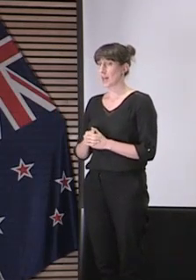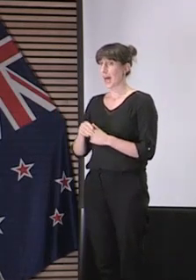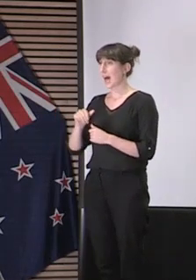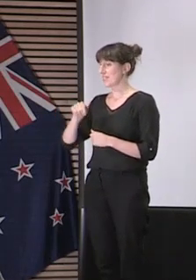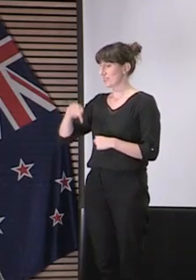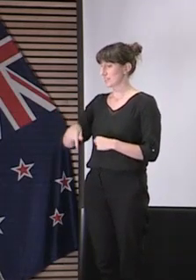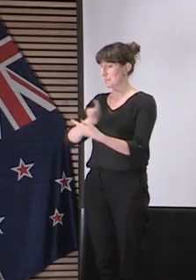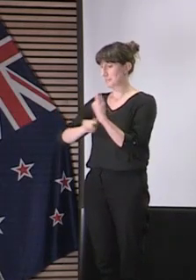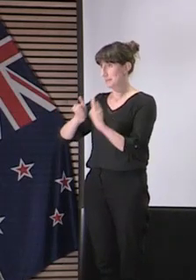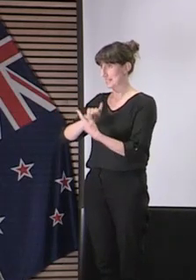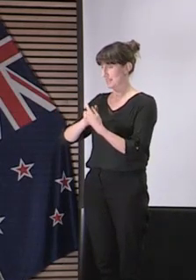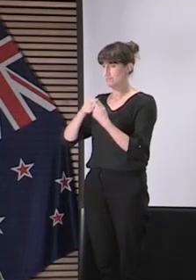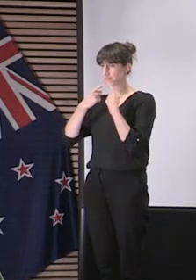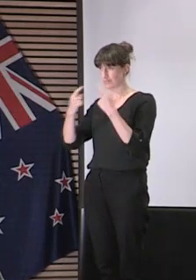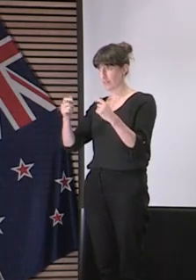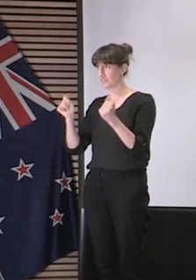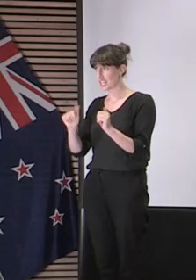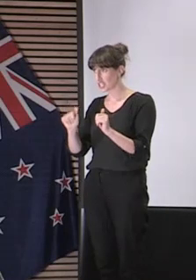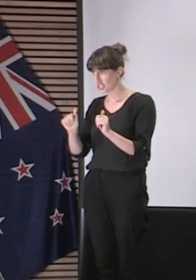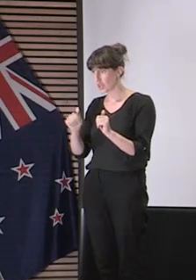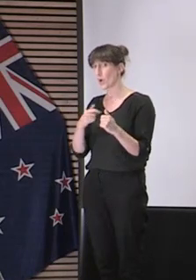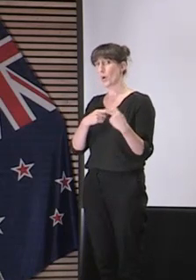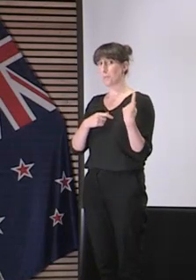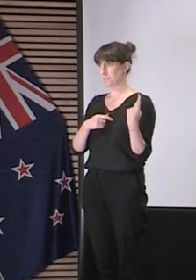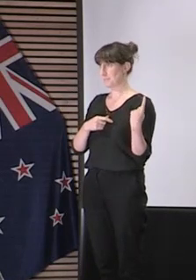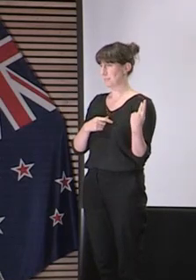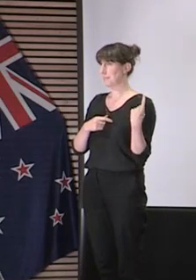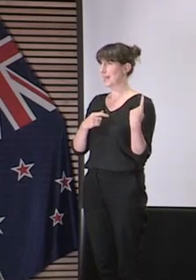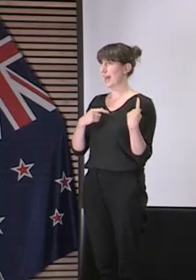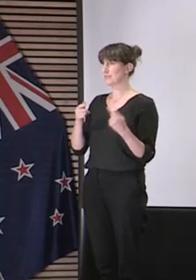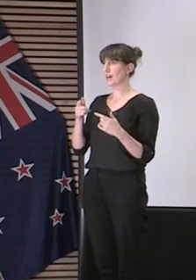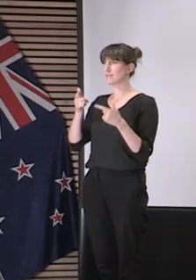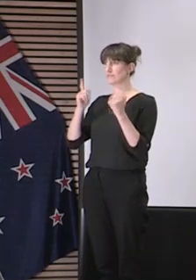COVID-19 alert level 4 briefing. Today we have a full range of people available to